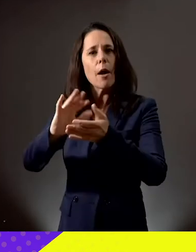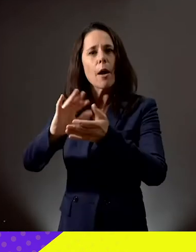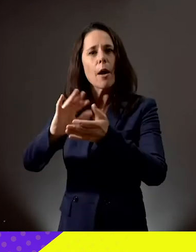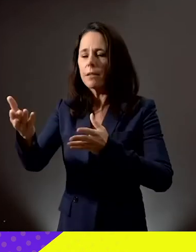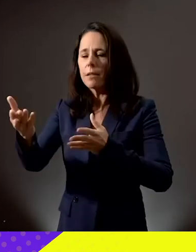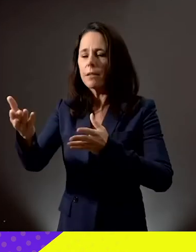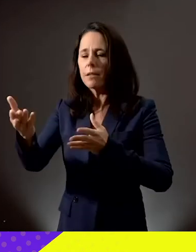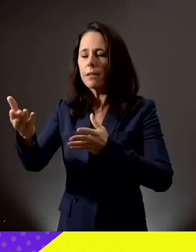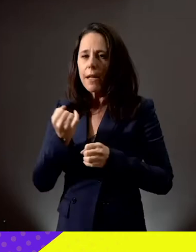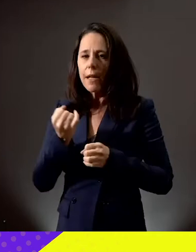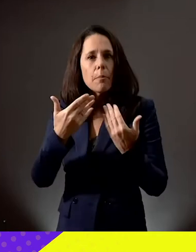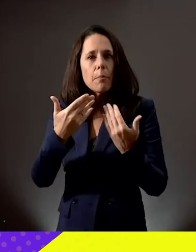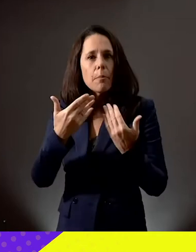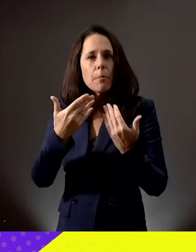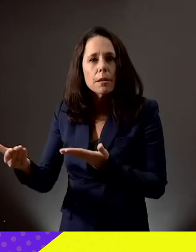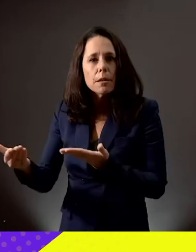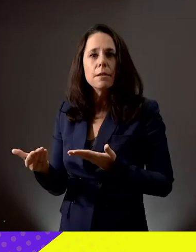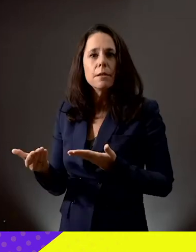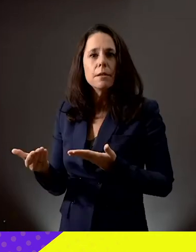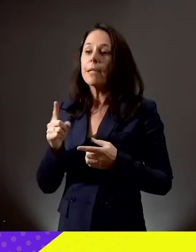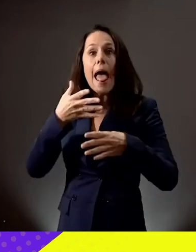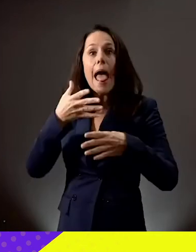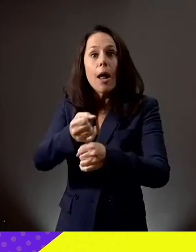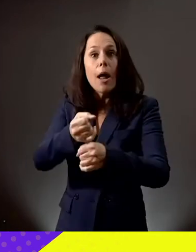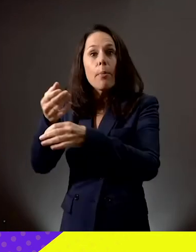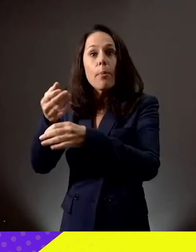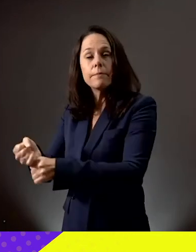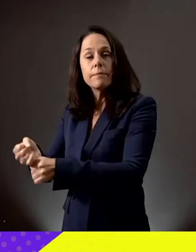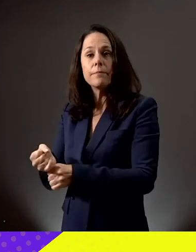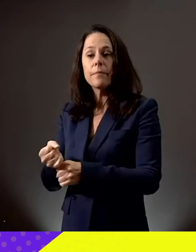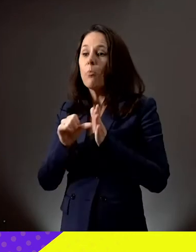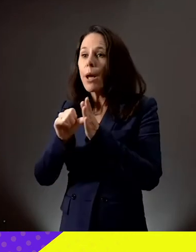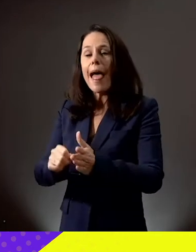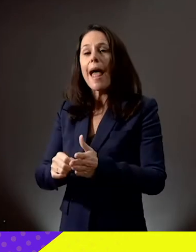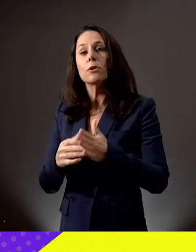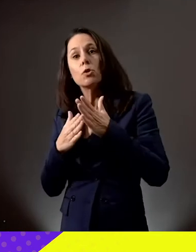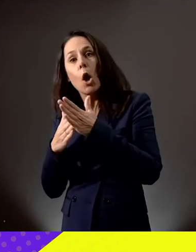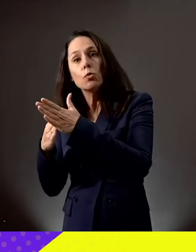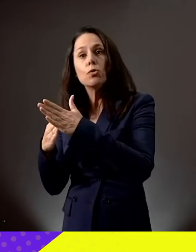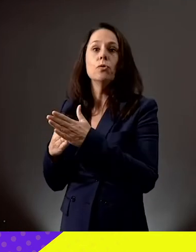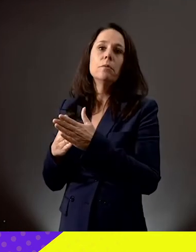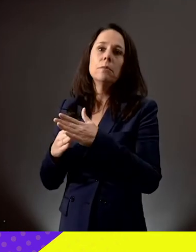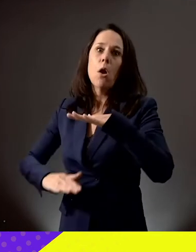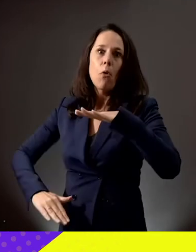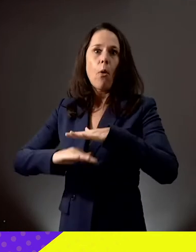We help and coach our partners... and thus we use the power of the chain optimally.